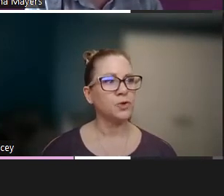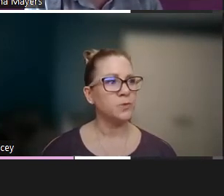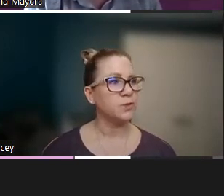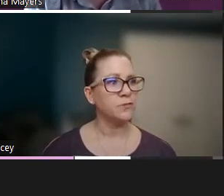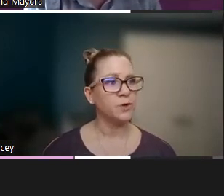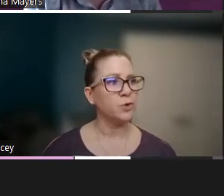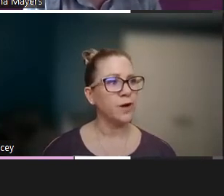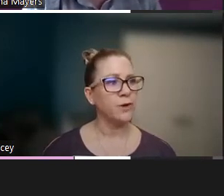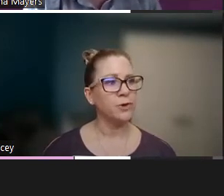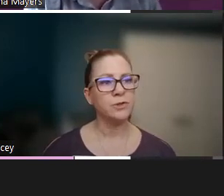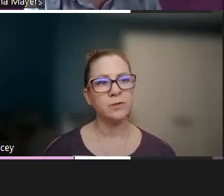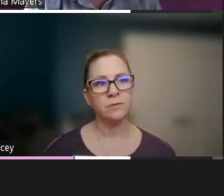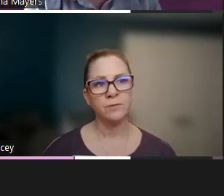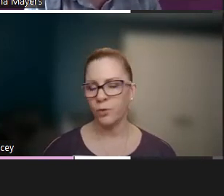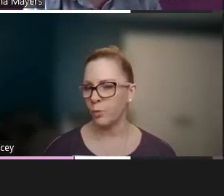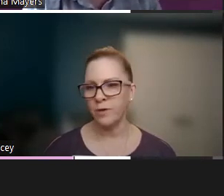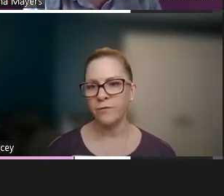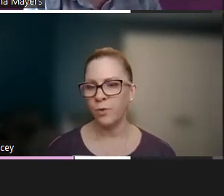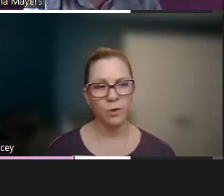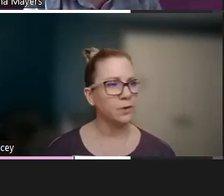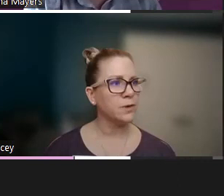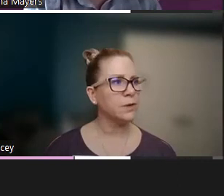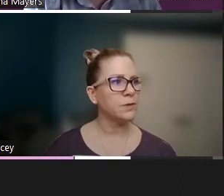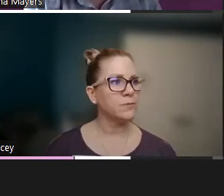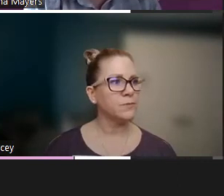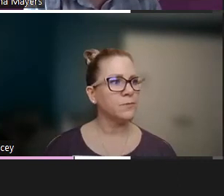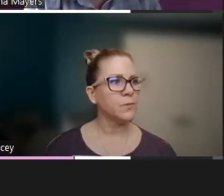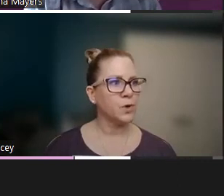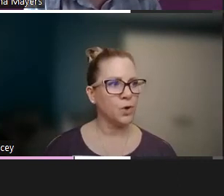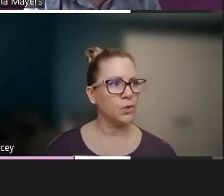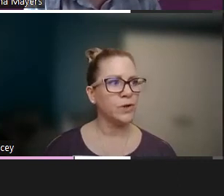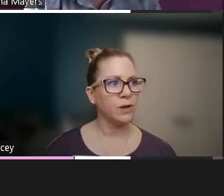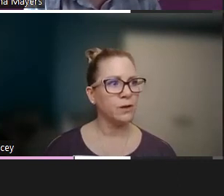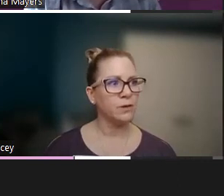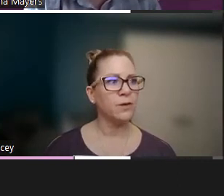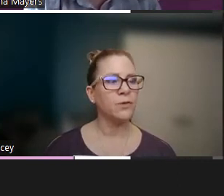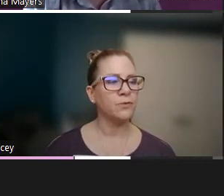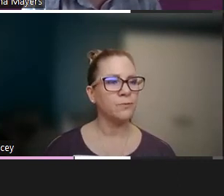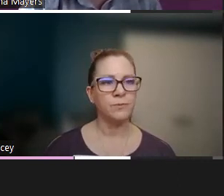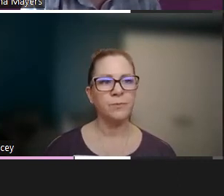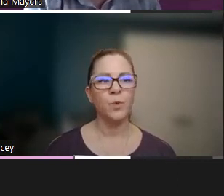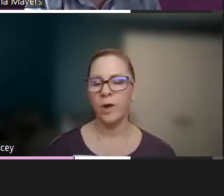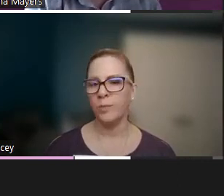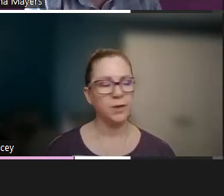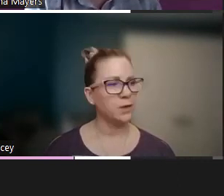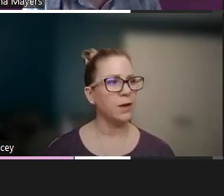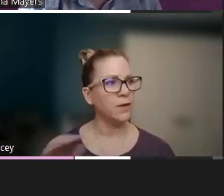CULTURALLY SPECIFIC PROVIDERS, 4.4. CO-LOCATED, 1 MILLION.